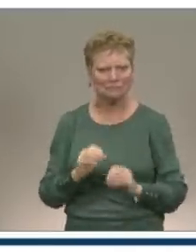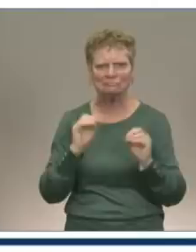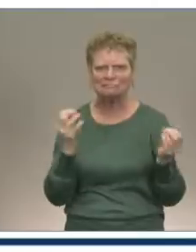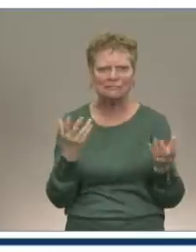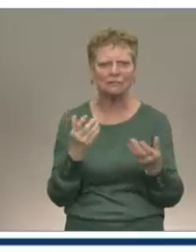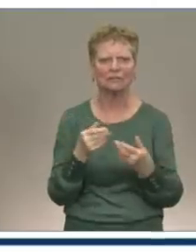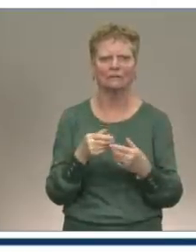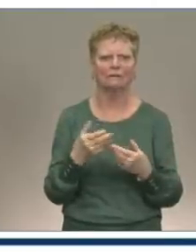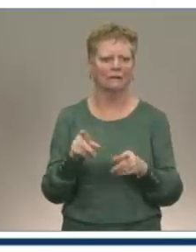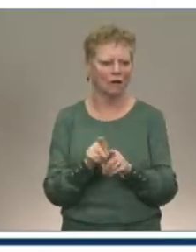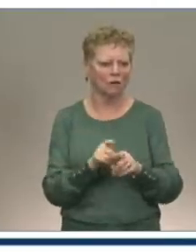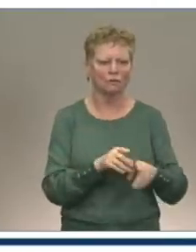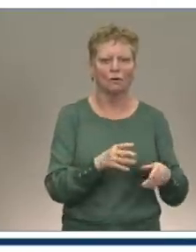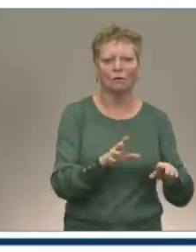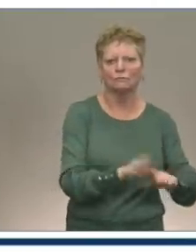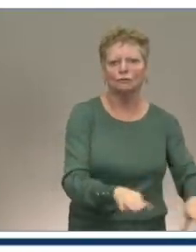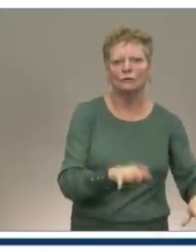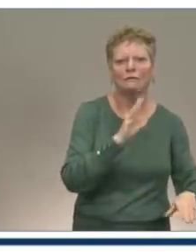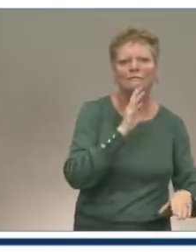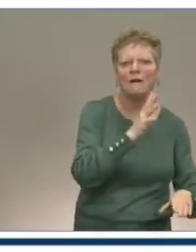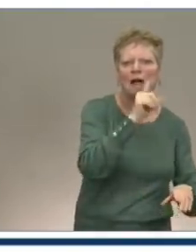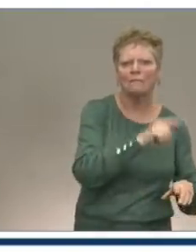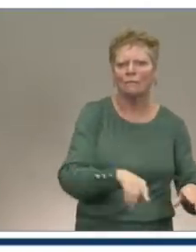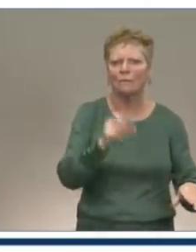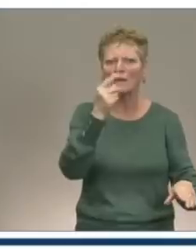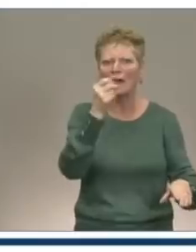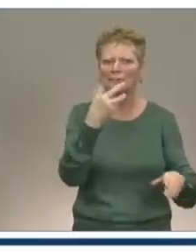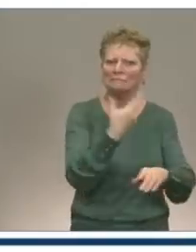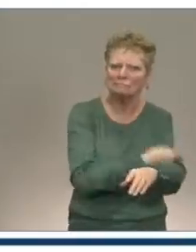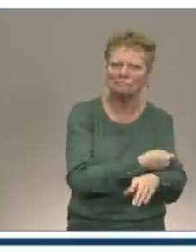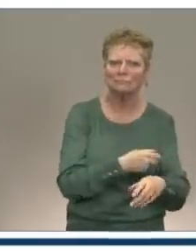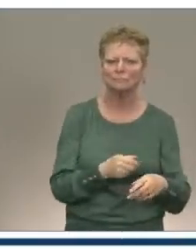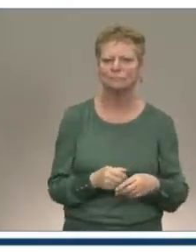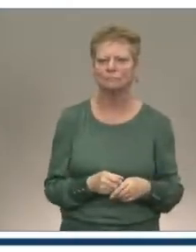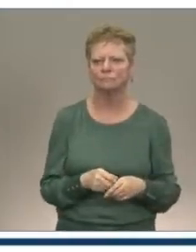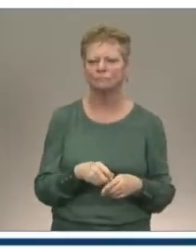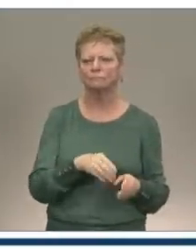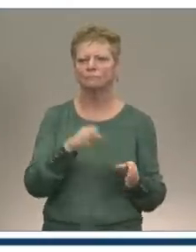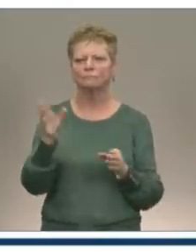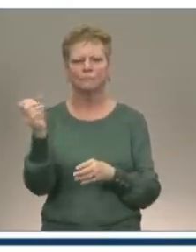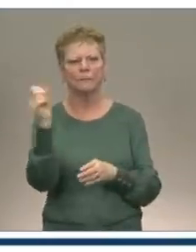lots of opportunity to get vaccinated the some of the exceptions that you talked about earlier in